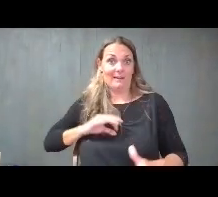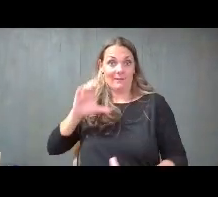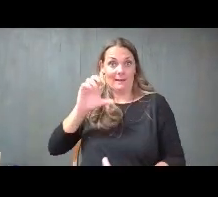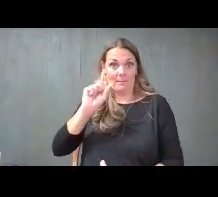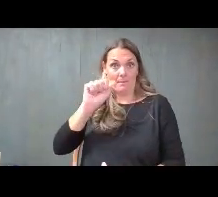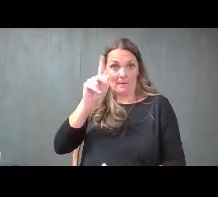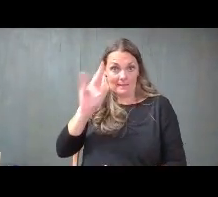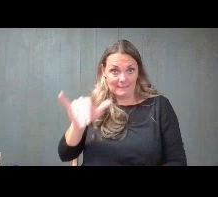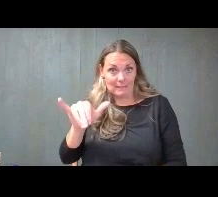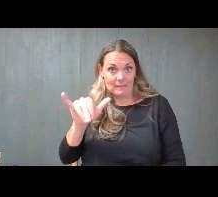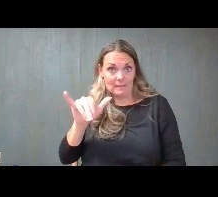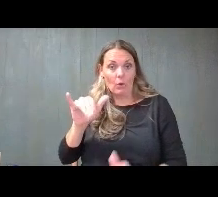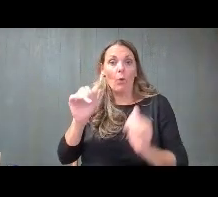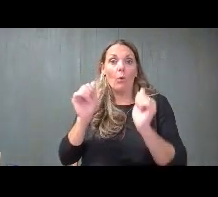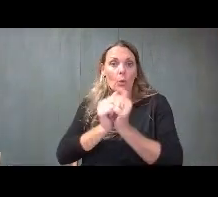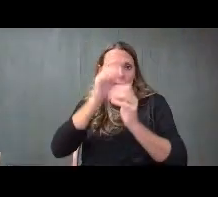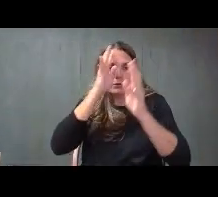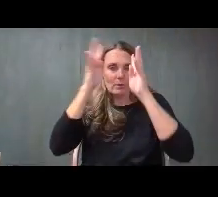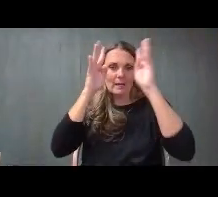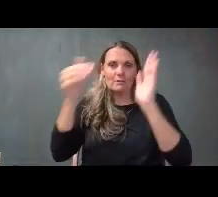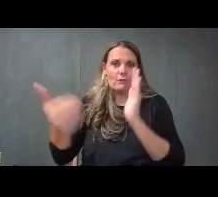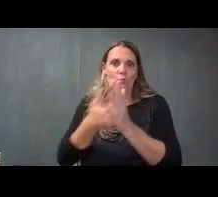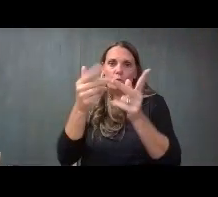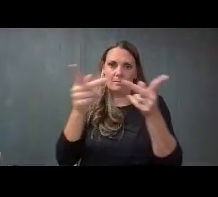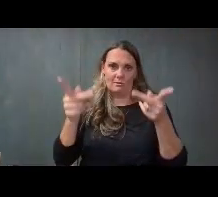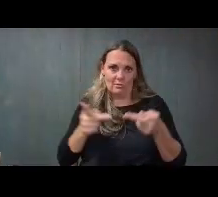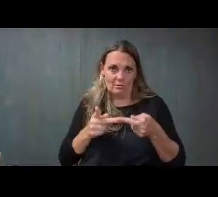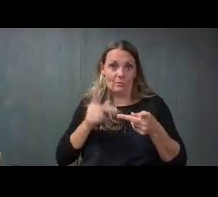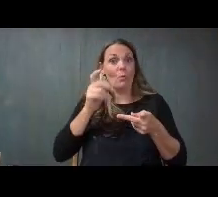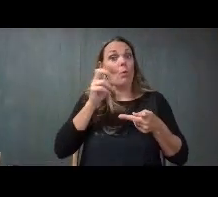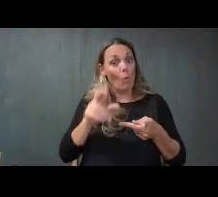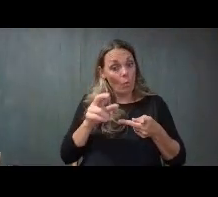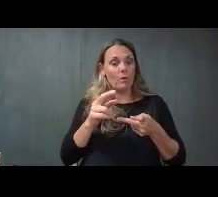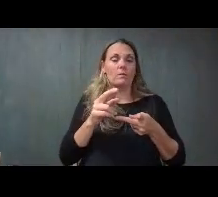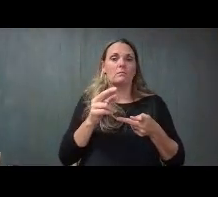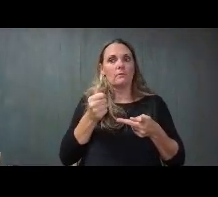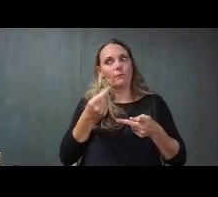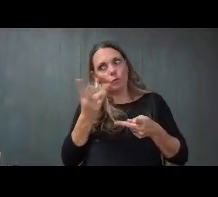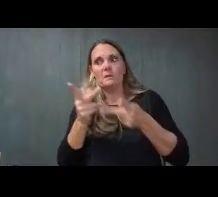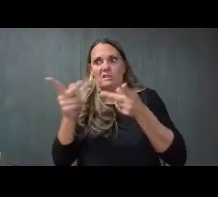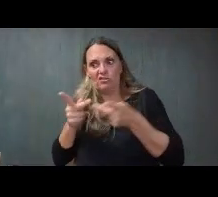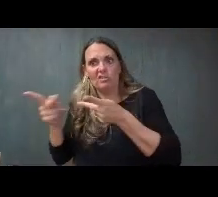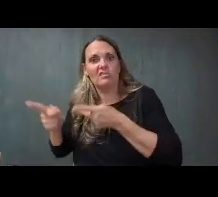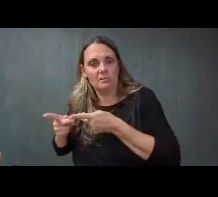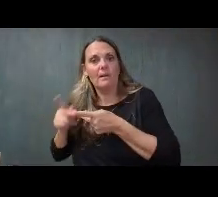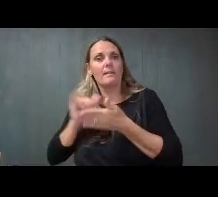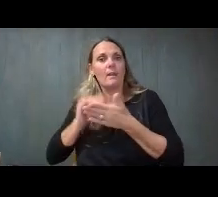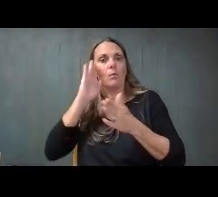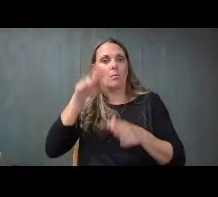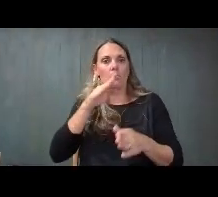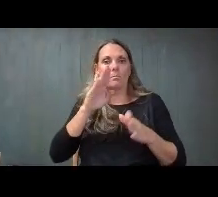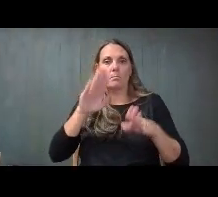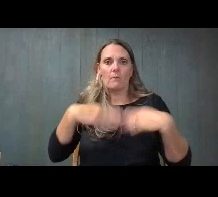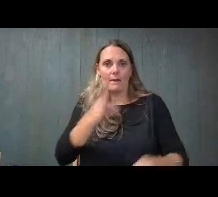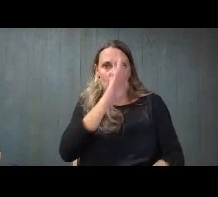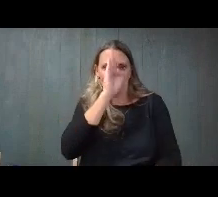through the creation of a new position, or positions that will provide direct service